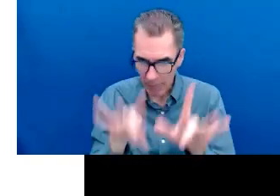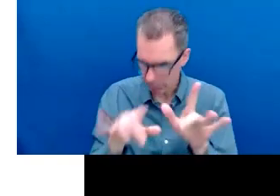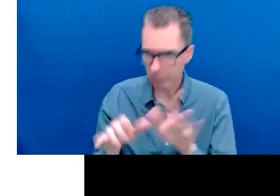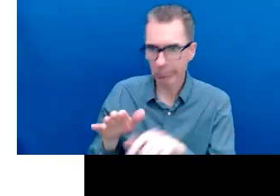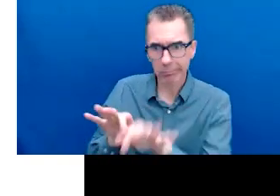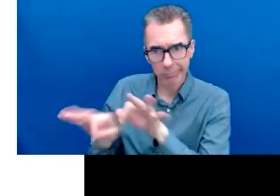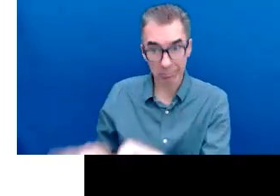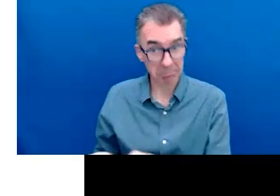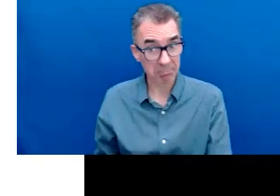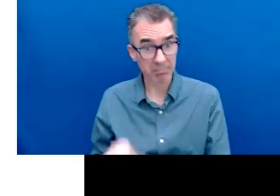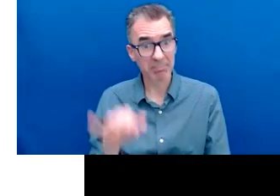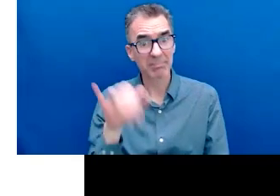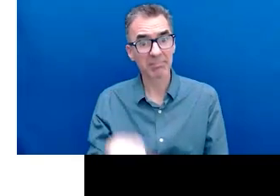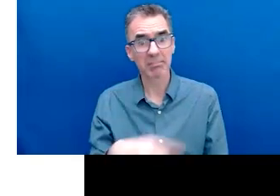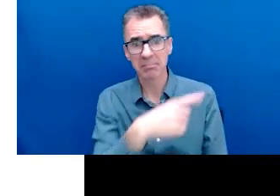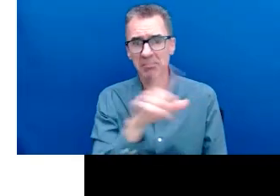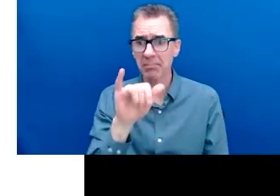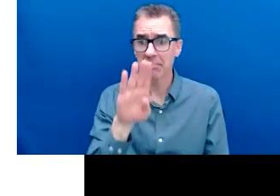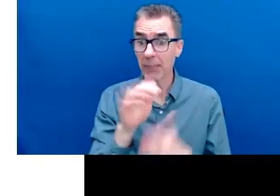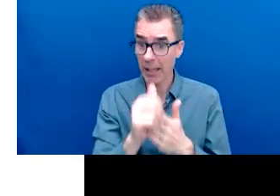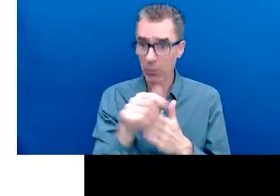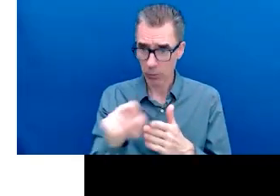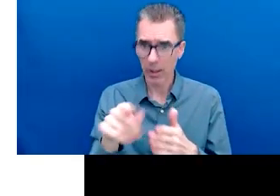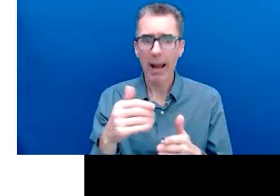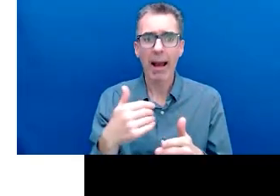We do have a short list of where to find OER